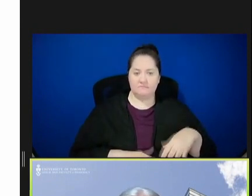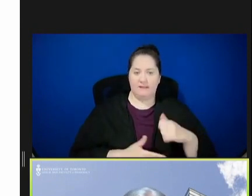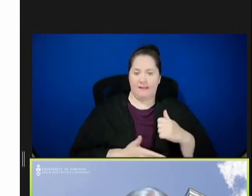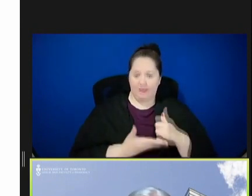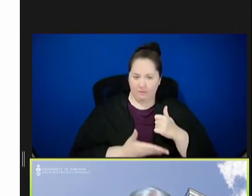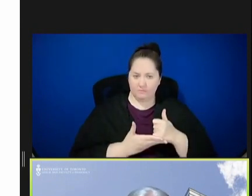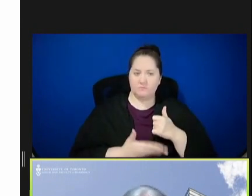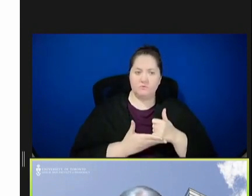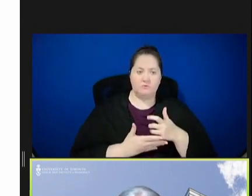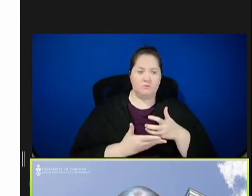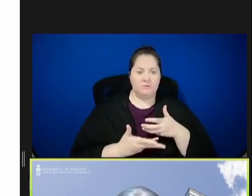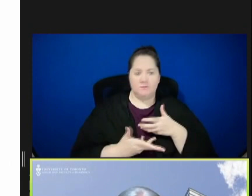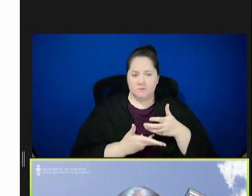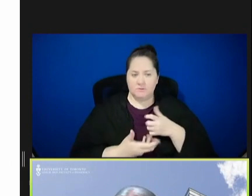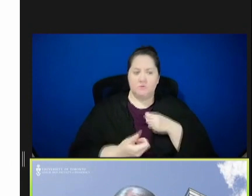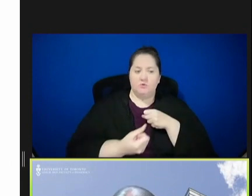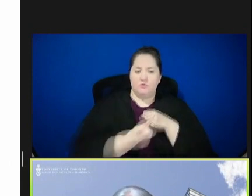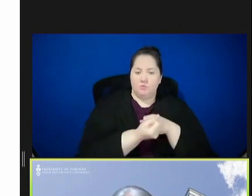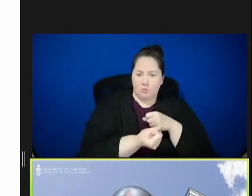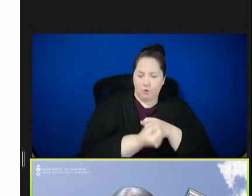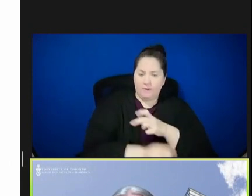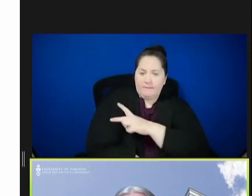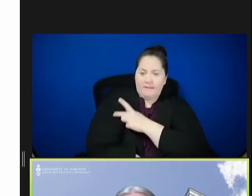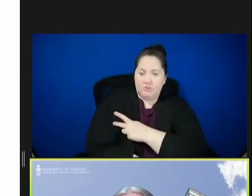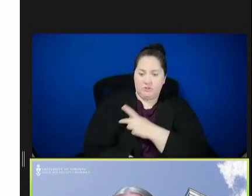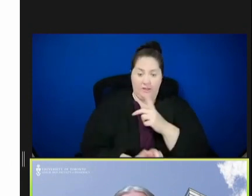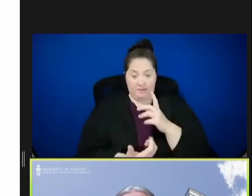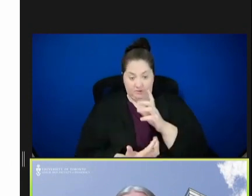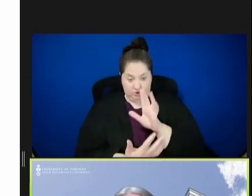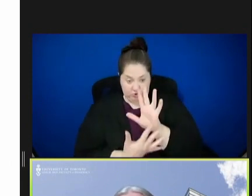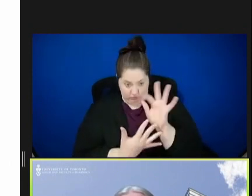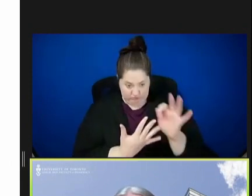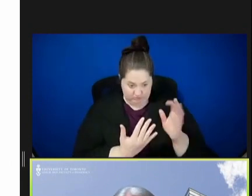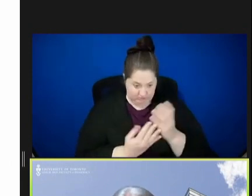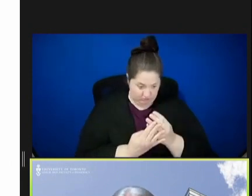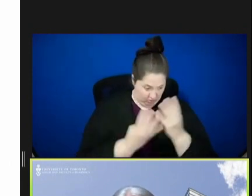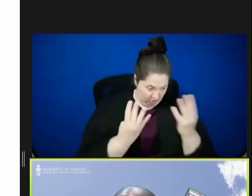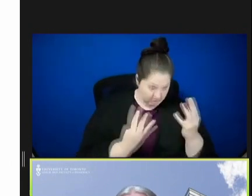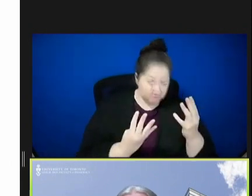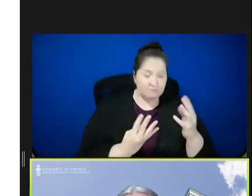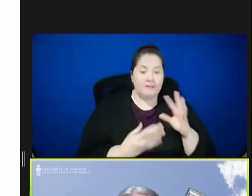to support patients when they make their choices, but also integrates other research evidence that